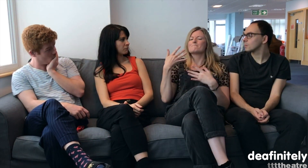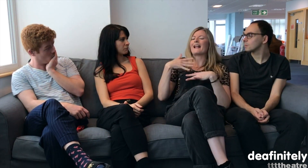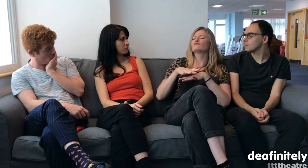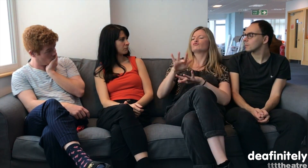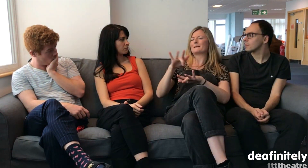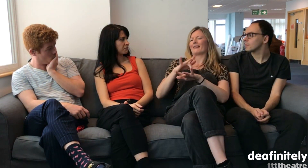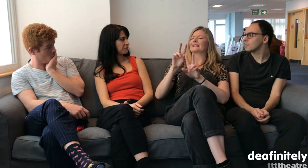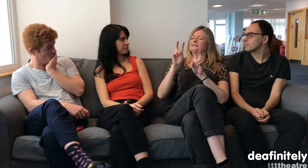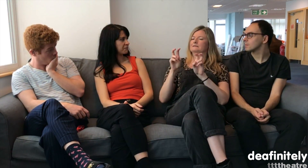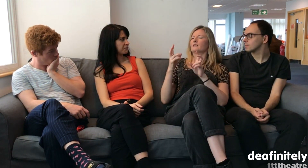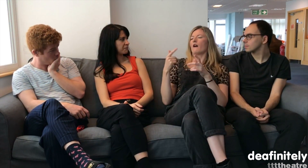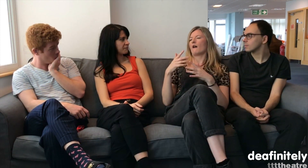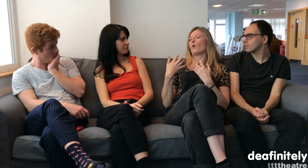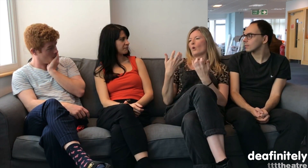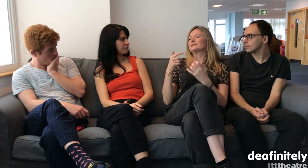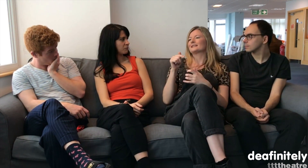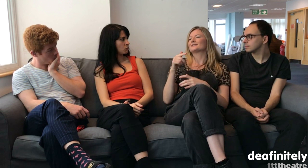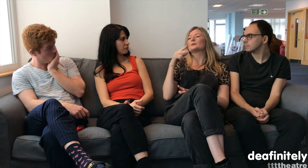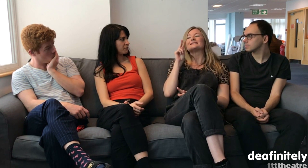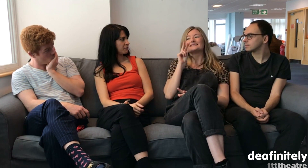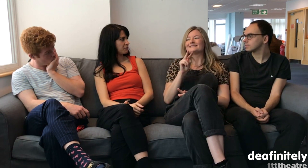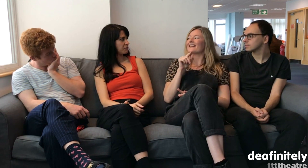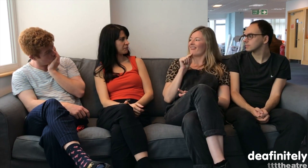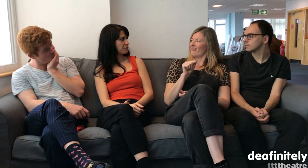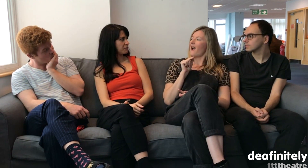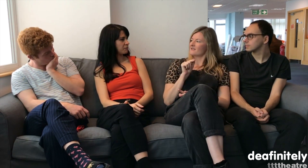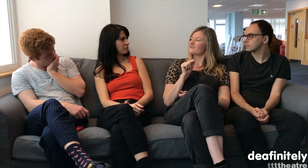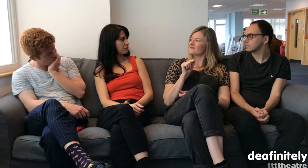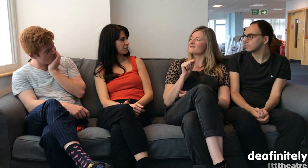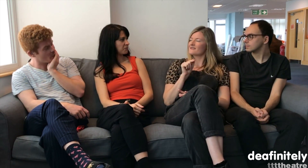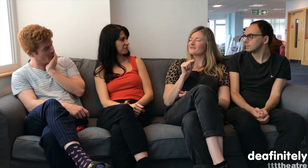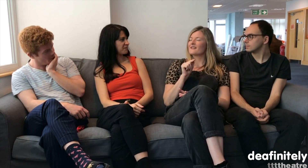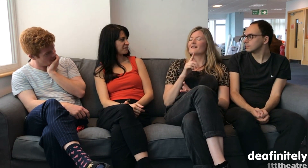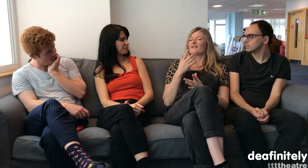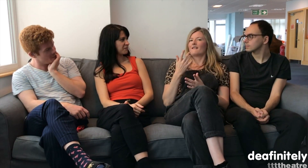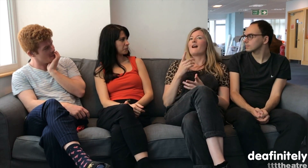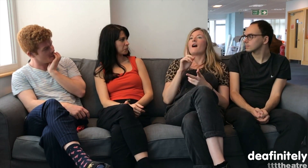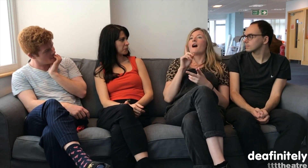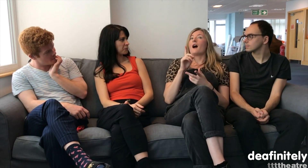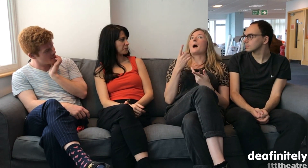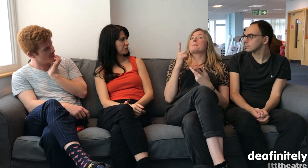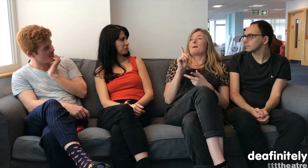audience to see that in mainstream theatre then that's really important I